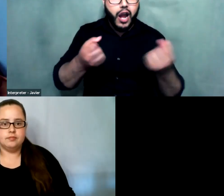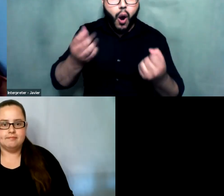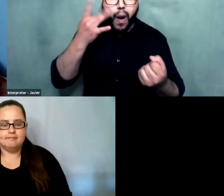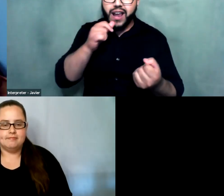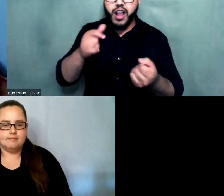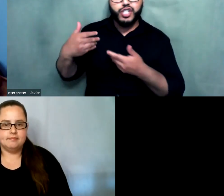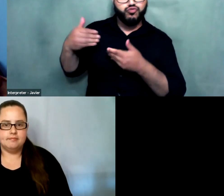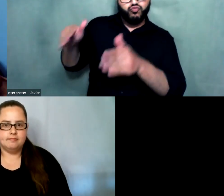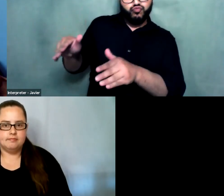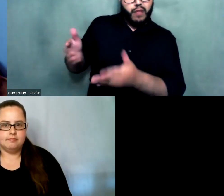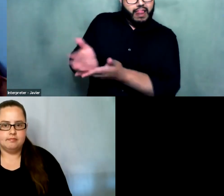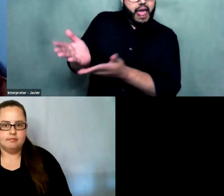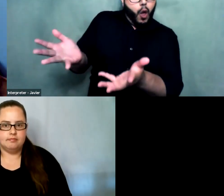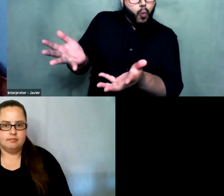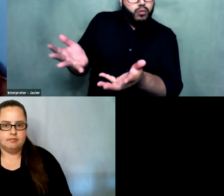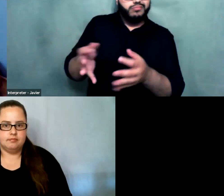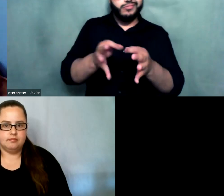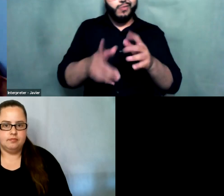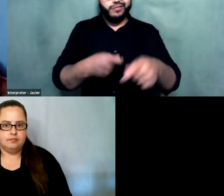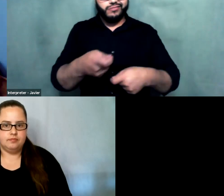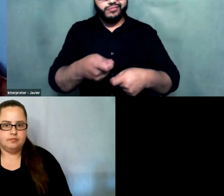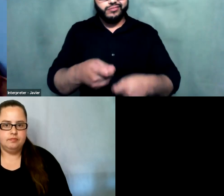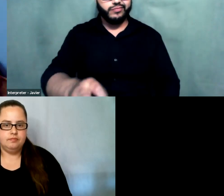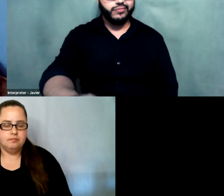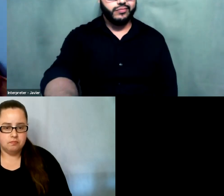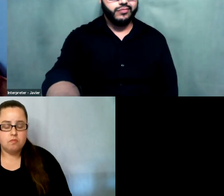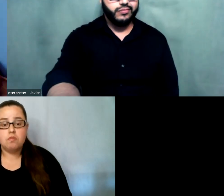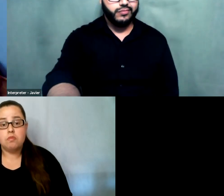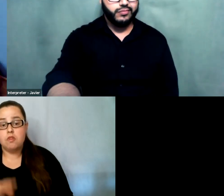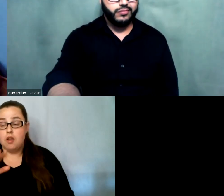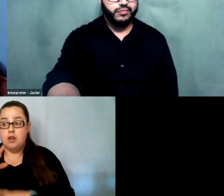Paul Gilmore: You know, I this actually came up in a in a talk I was giving one time,